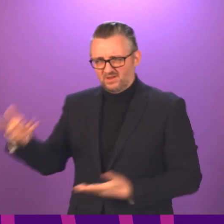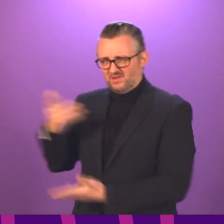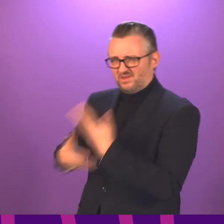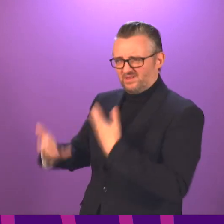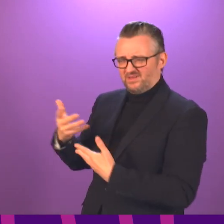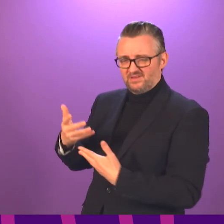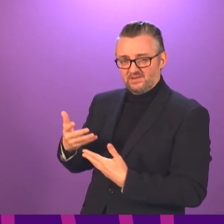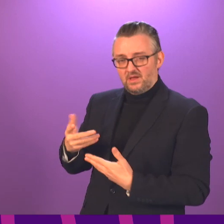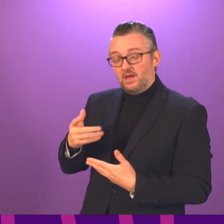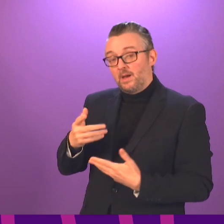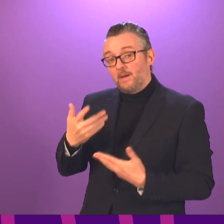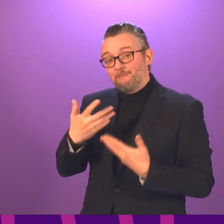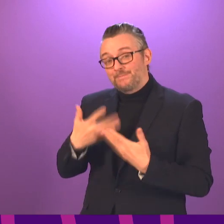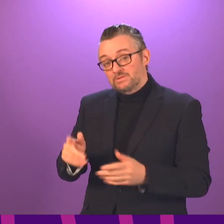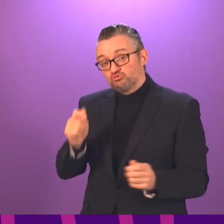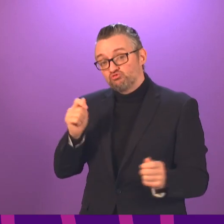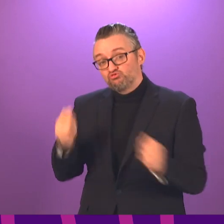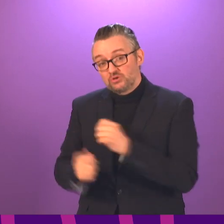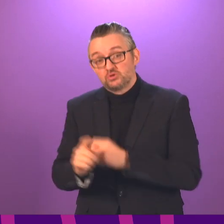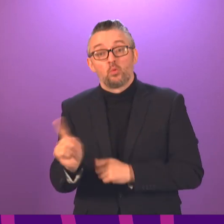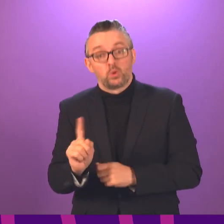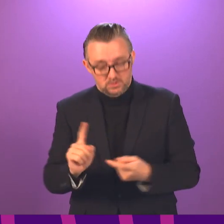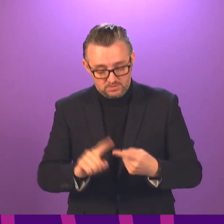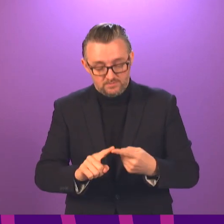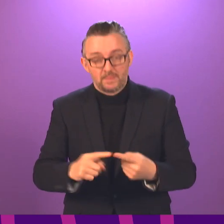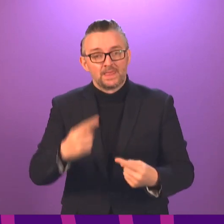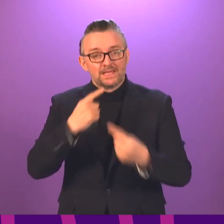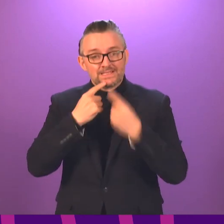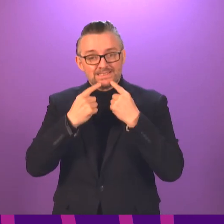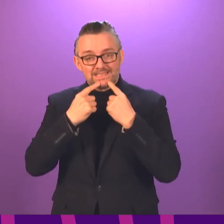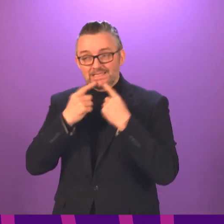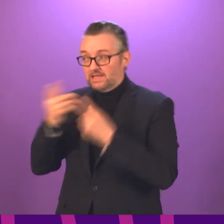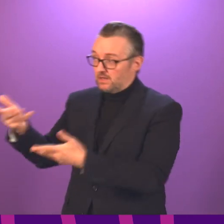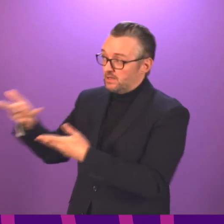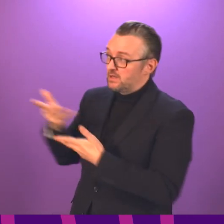has changed, which is a good thing, is that the data is slightly more promising than it